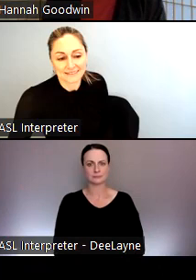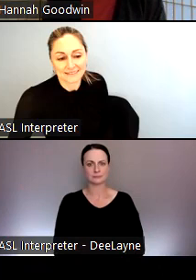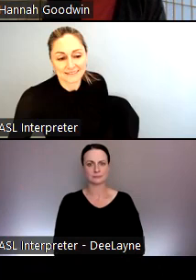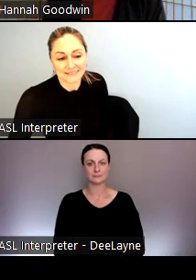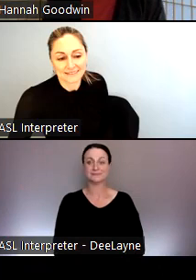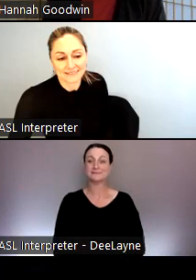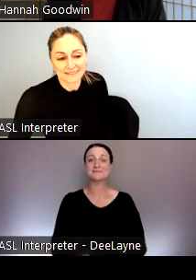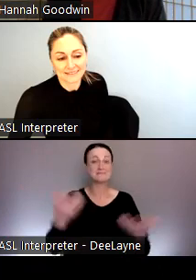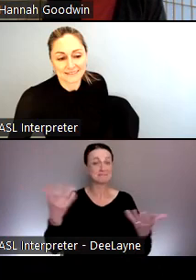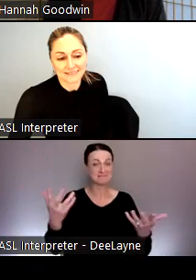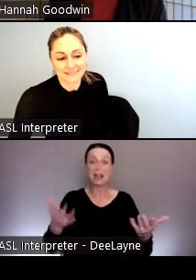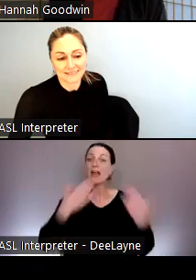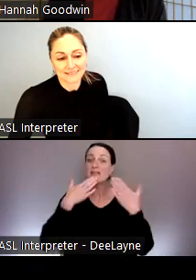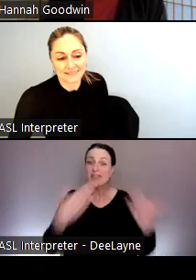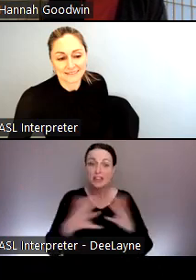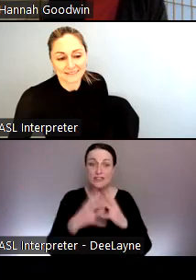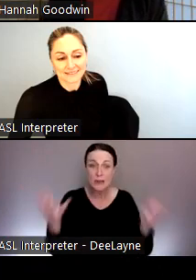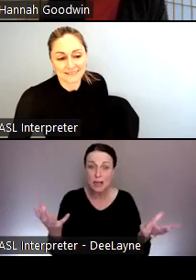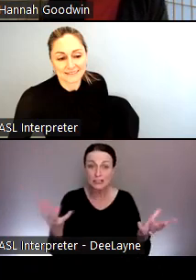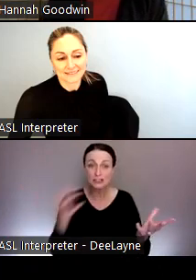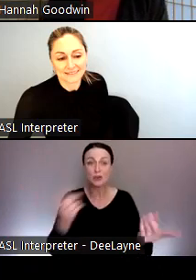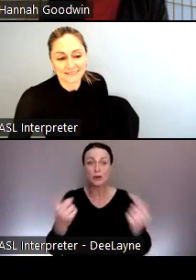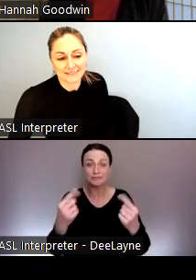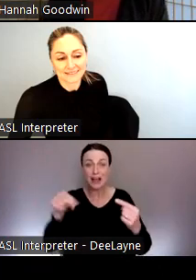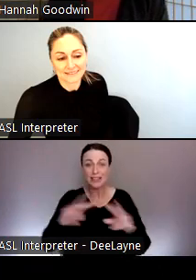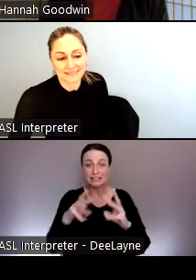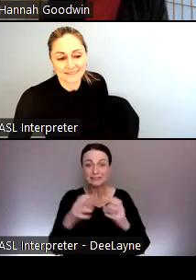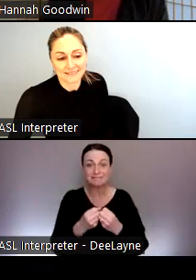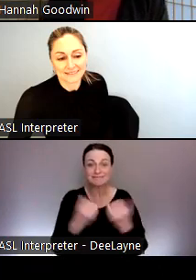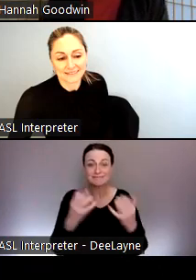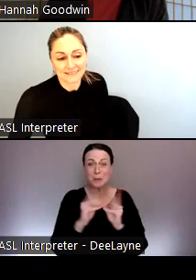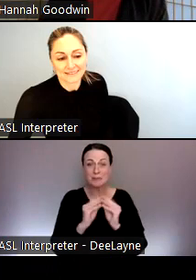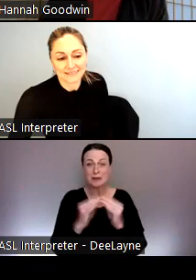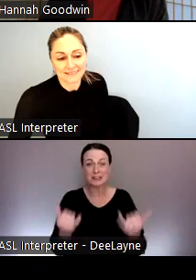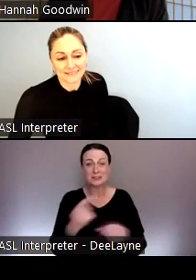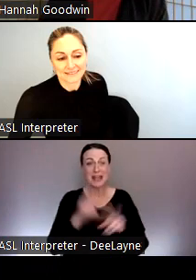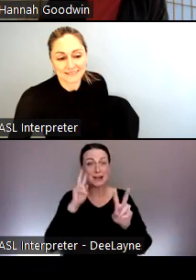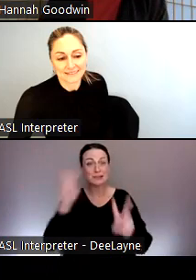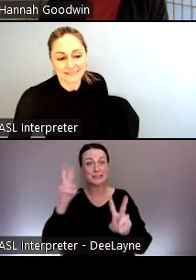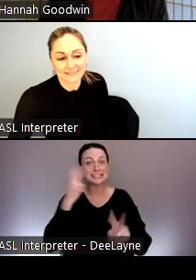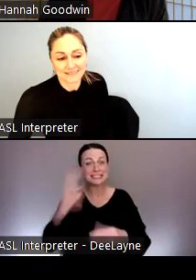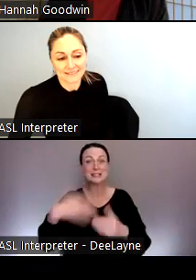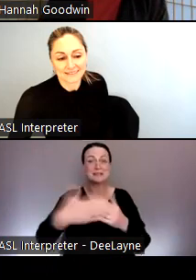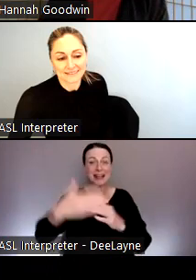[Moderator] Ladies and gentlemen, thank you very much for attending this webinar today. We look forward to seeing you at the next one.